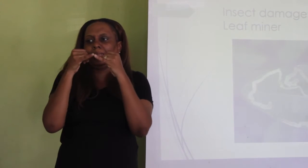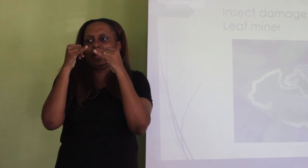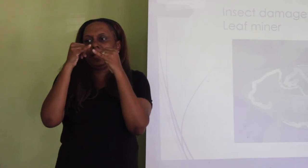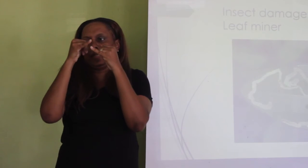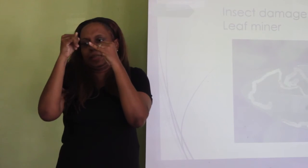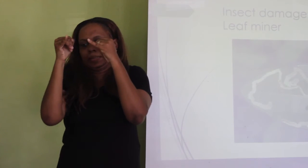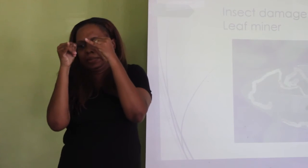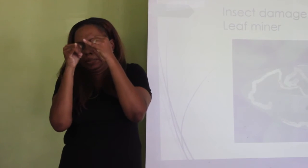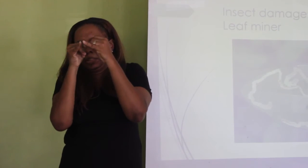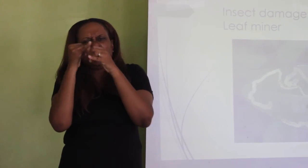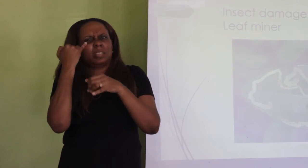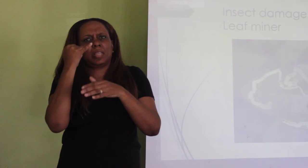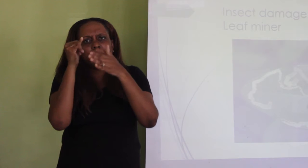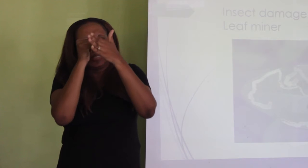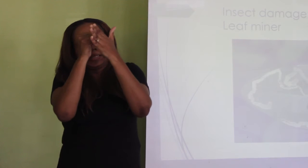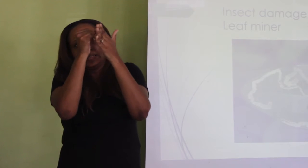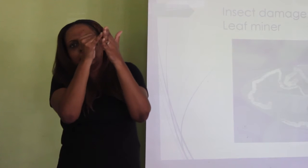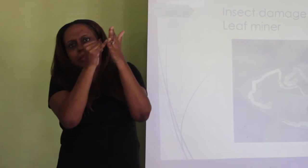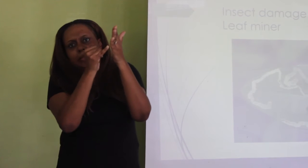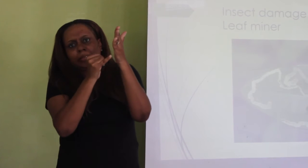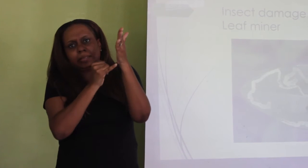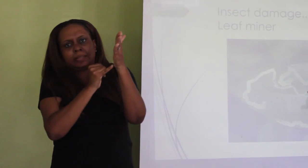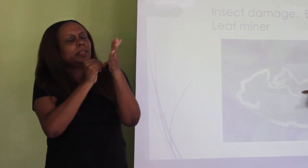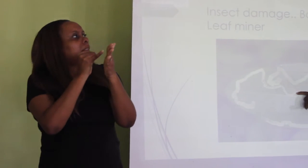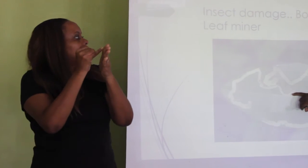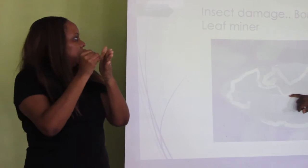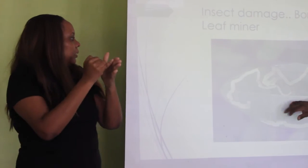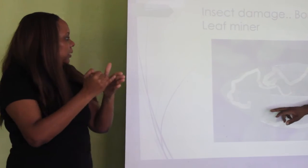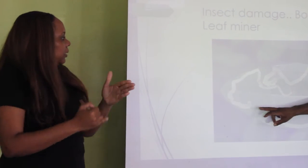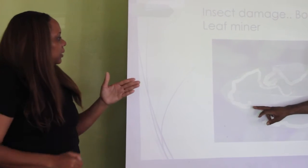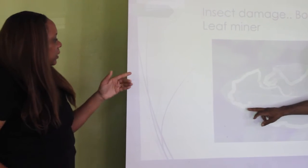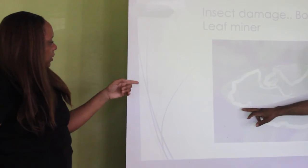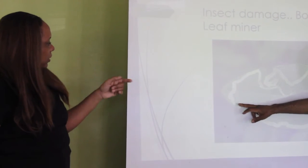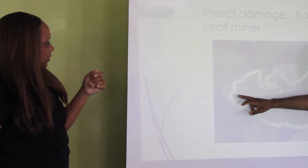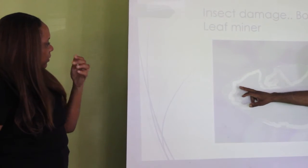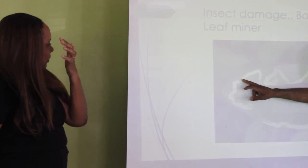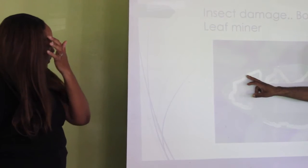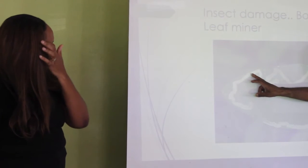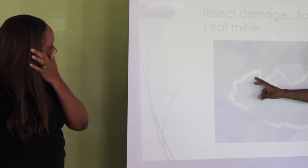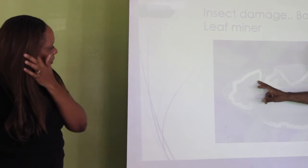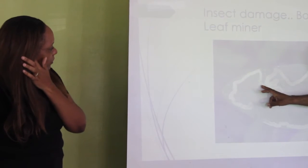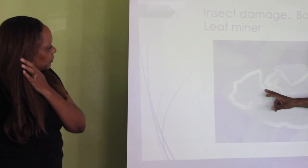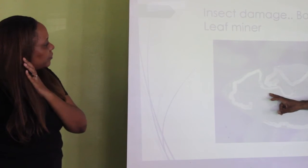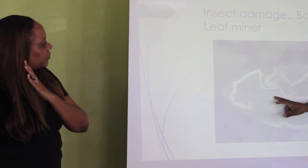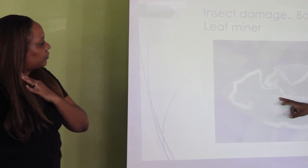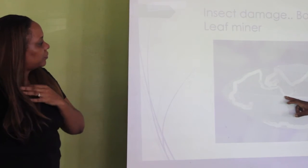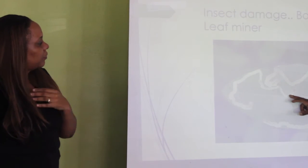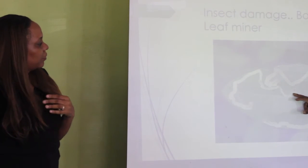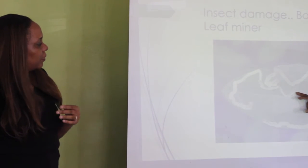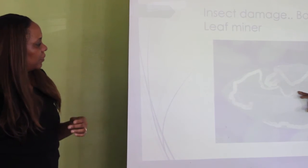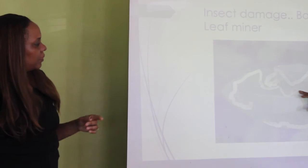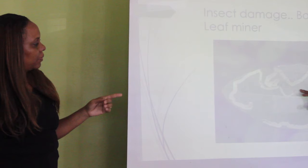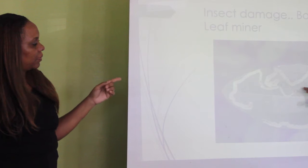for example this is the insect here the leaf miner and they travel this way i'll come around here